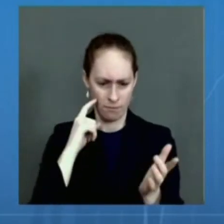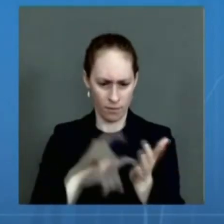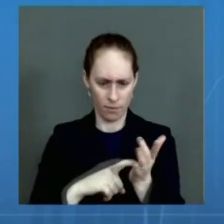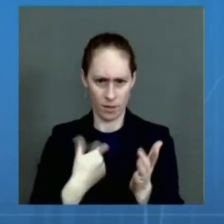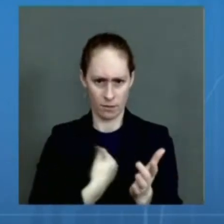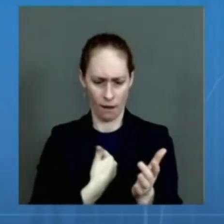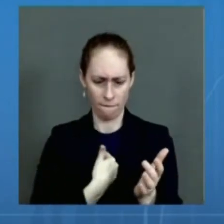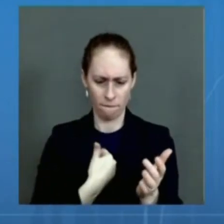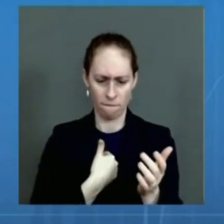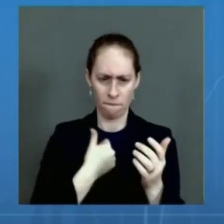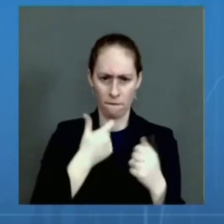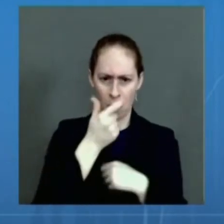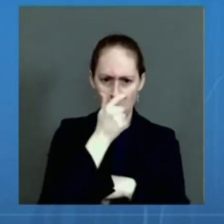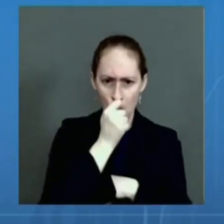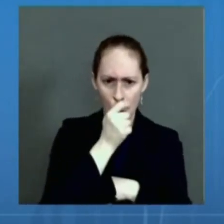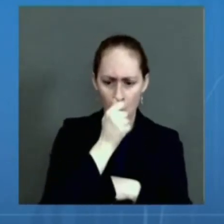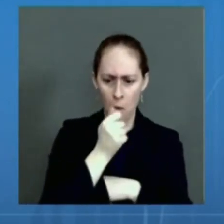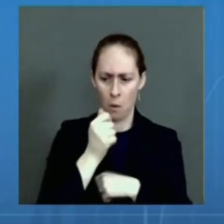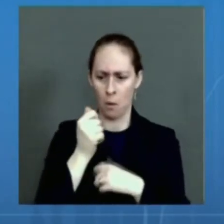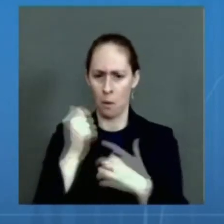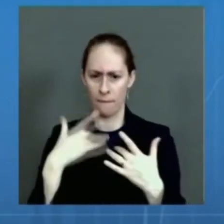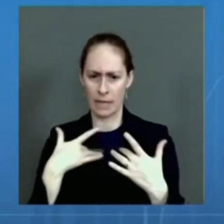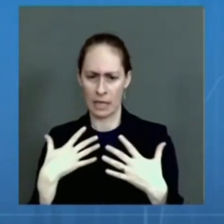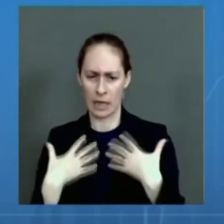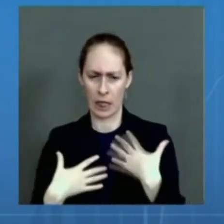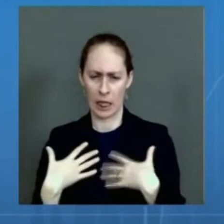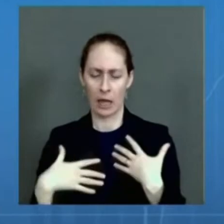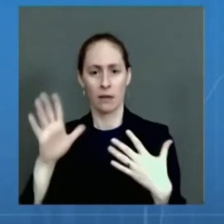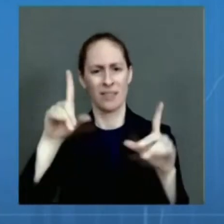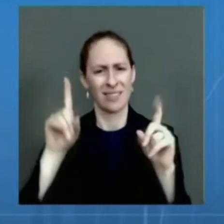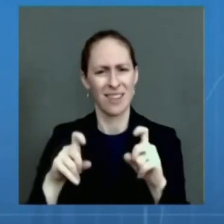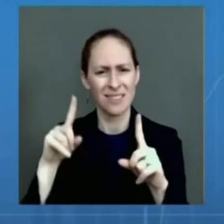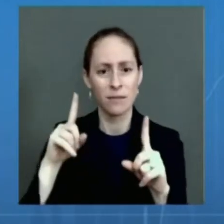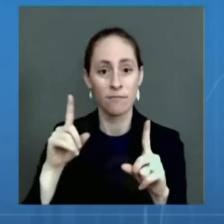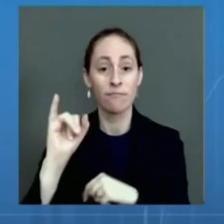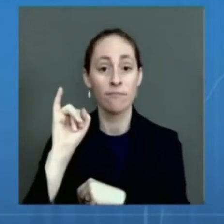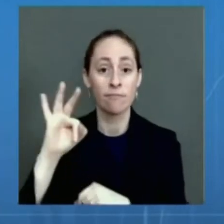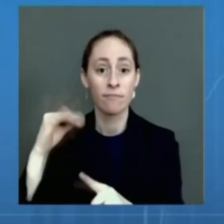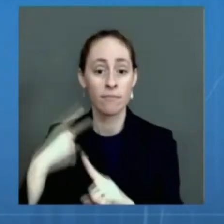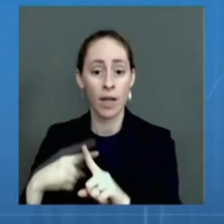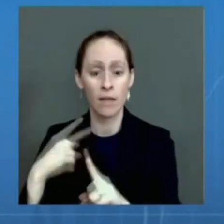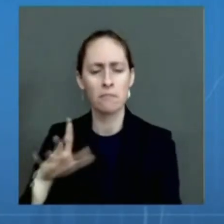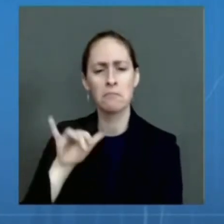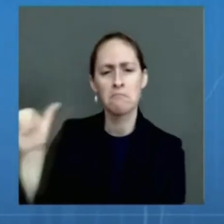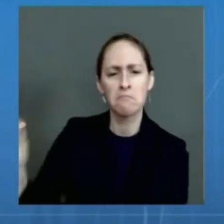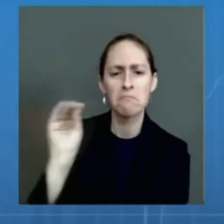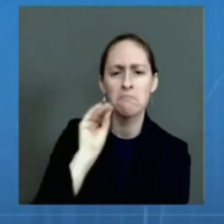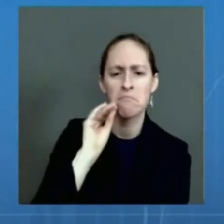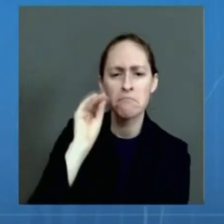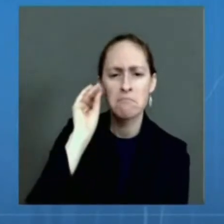PUBLIC HEALTH PRACTICE TO KEEP OUR CHILDREN IN SCHOOL AND CDC IS UPDATING OUR MATERIALS TO